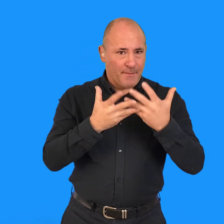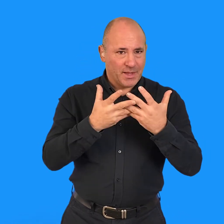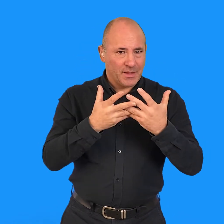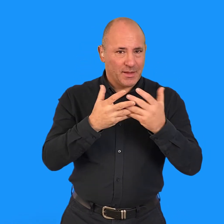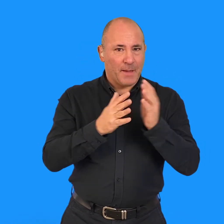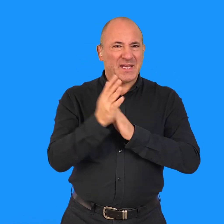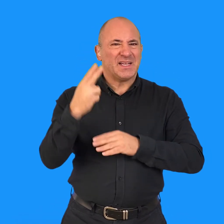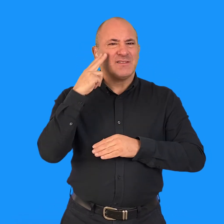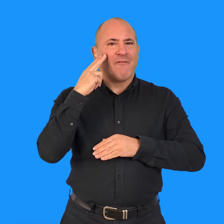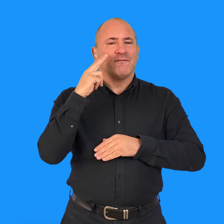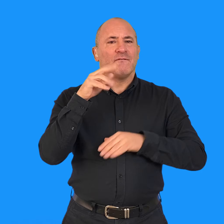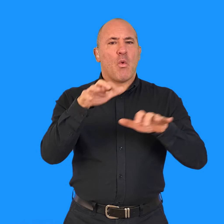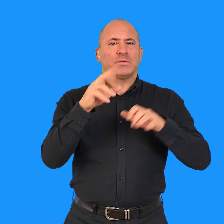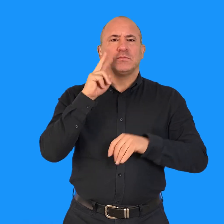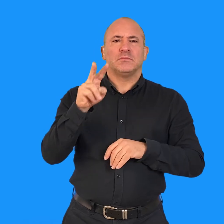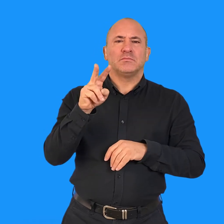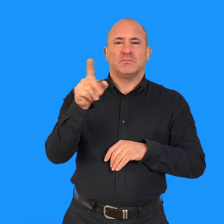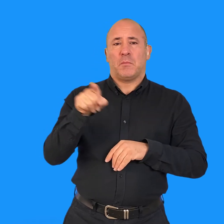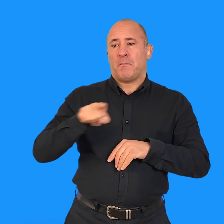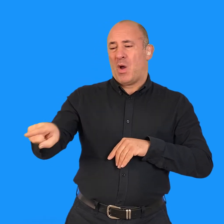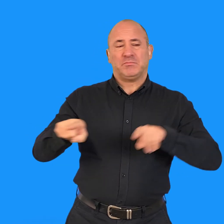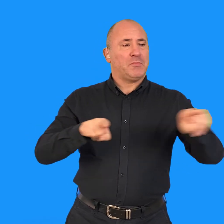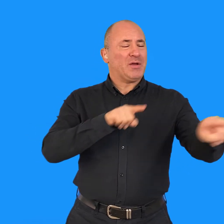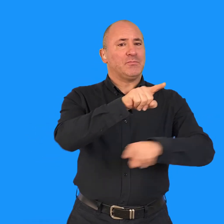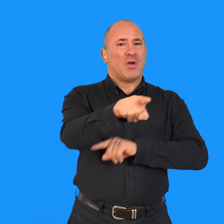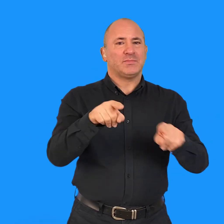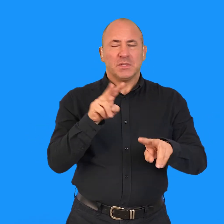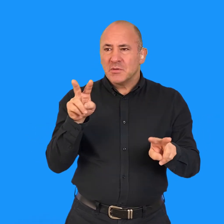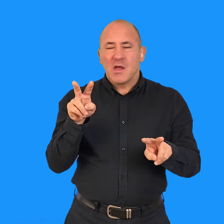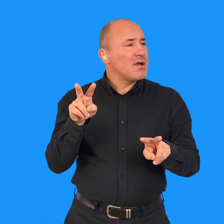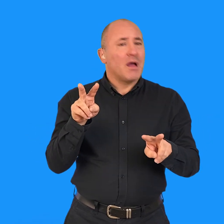And then for the deaf audiences, she was just able to point 'cause they were seeing what was happening.